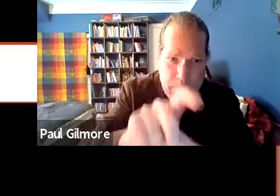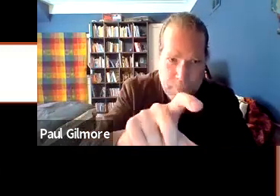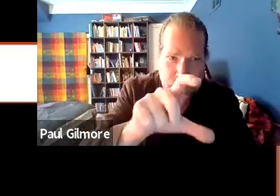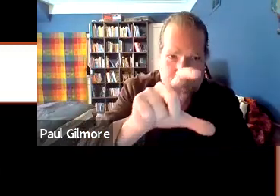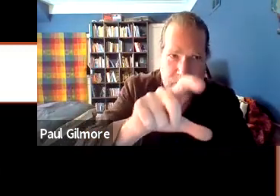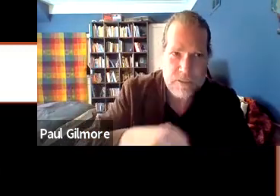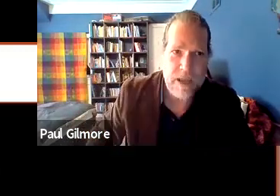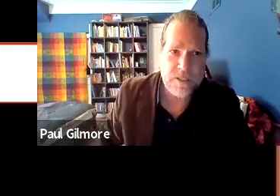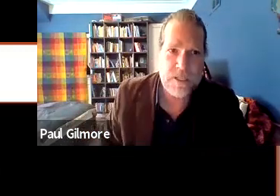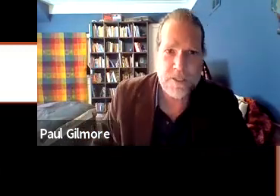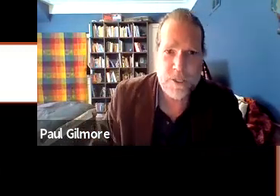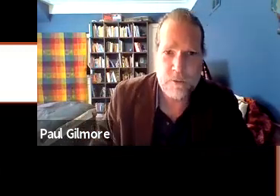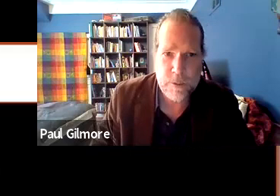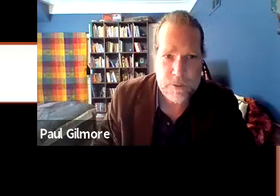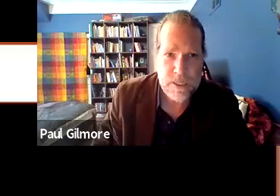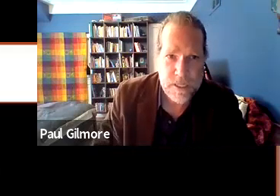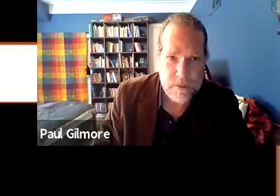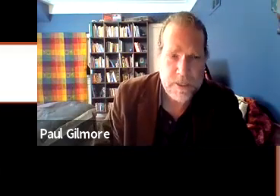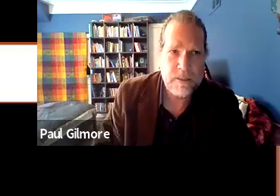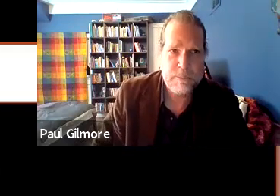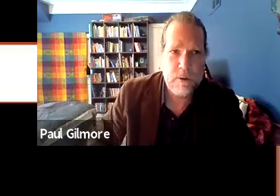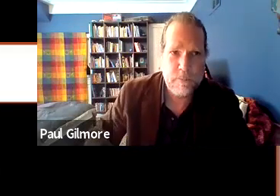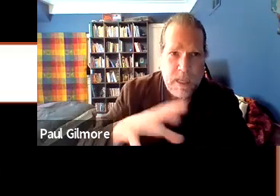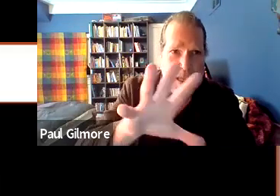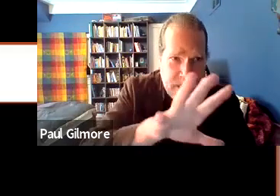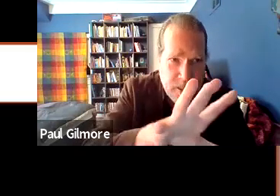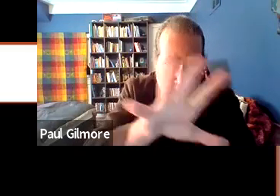the base of that statue. We're used to hearing this poem, but take a look at the